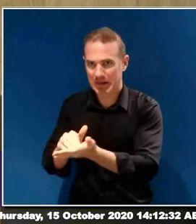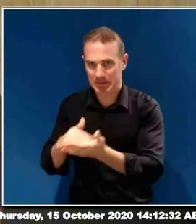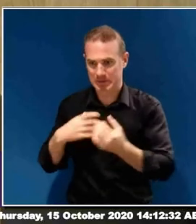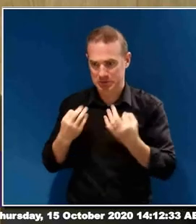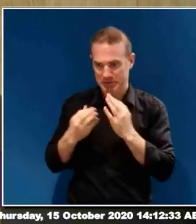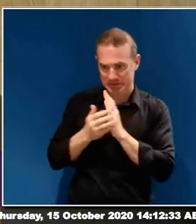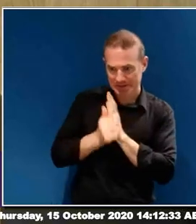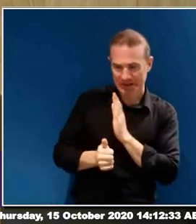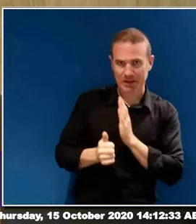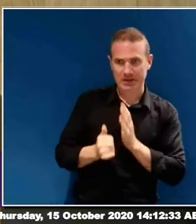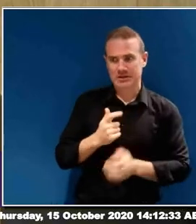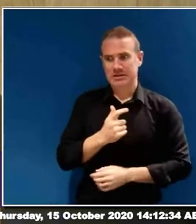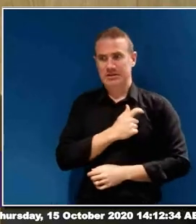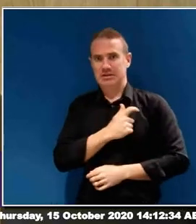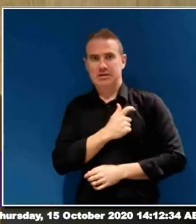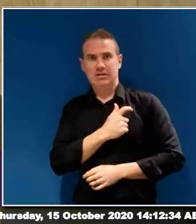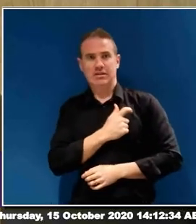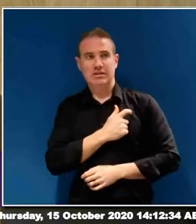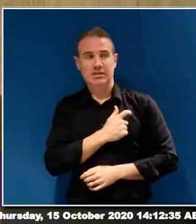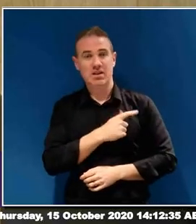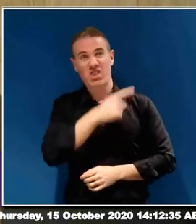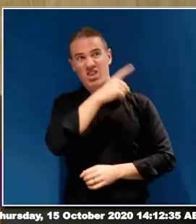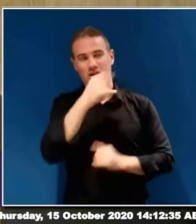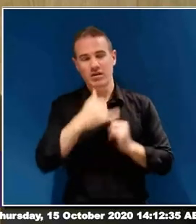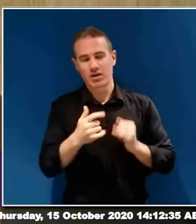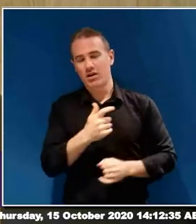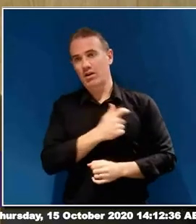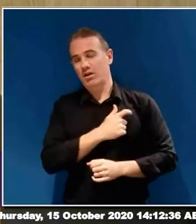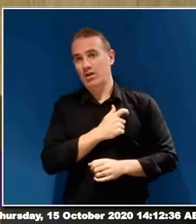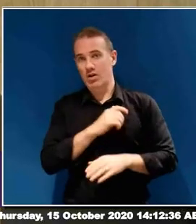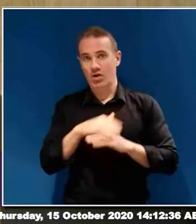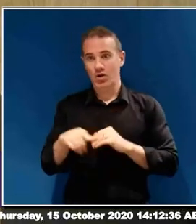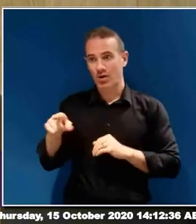while they're at school because not only the risk to the student